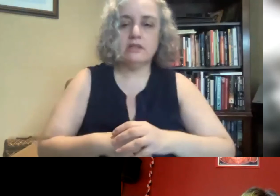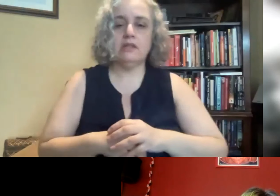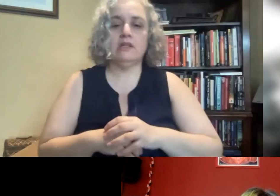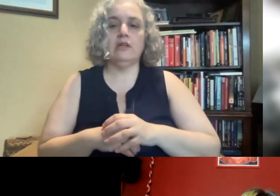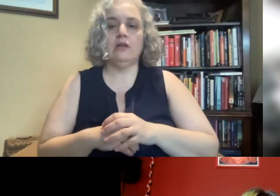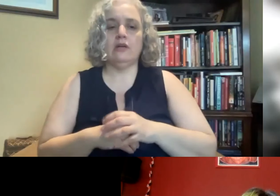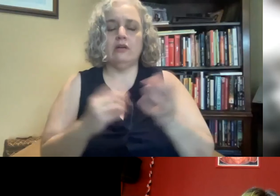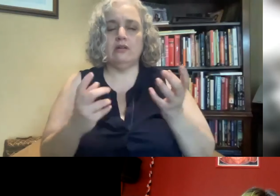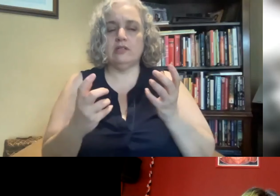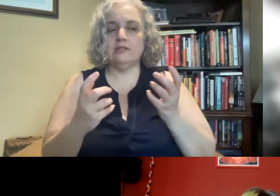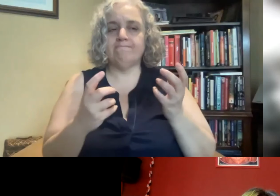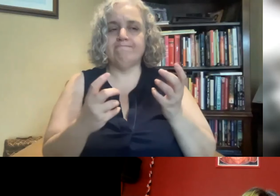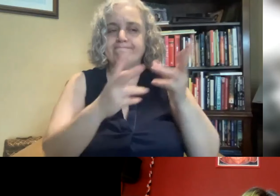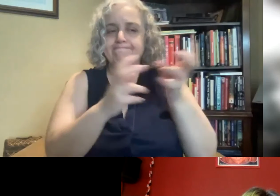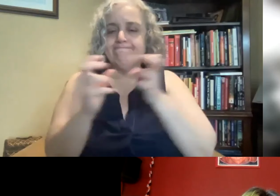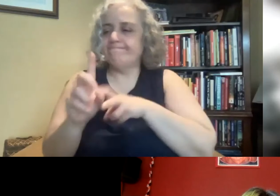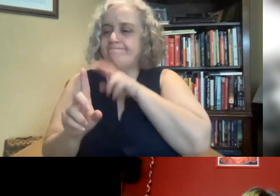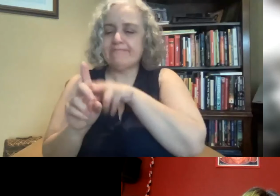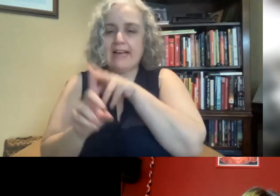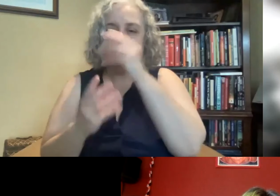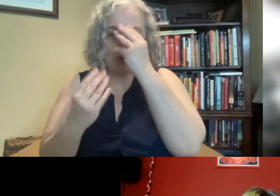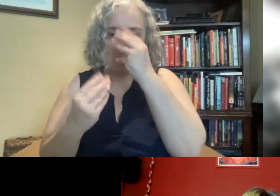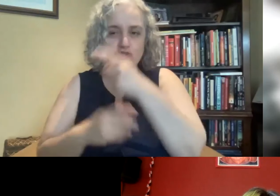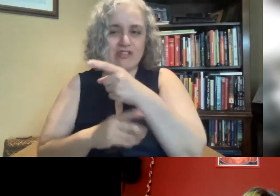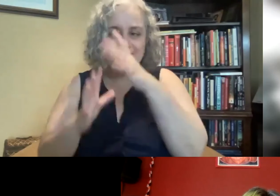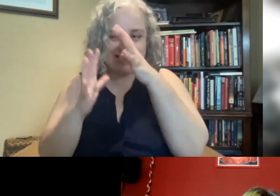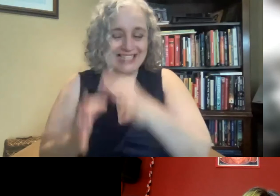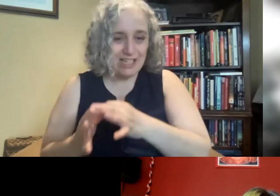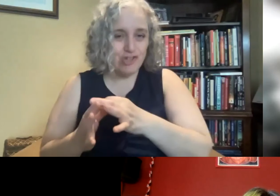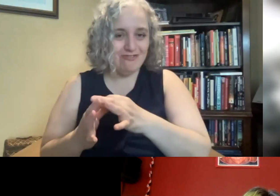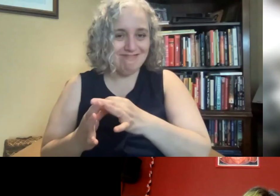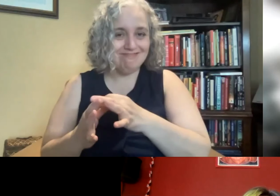within a particular decision that is being made.